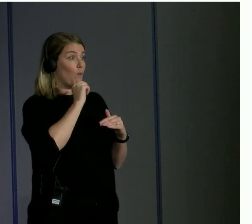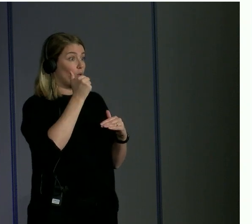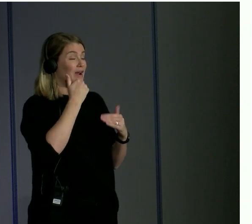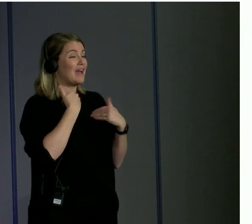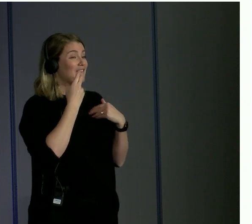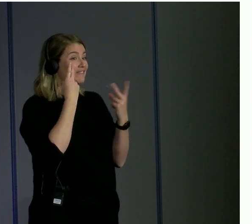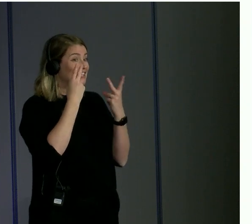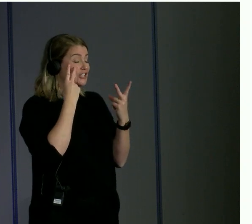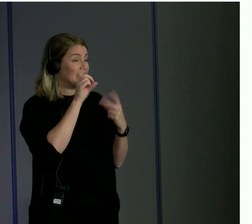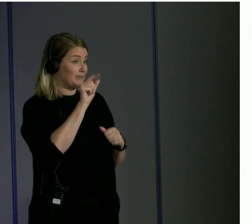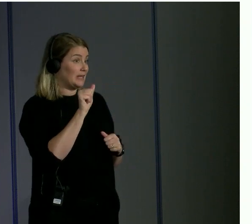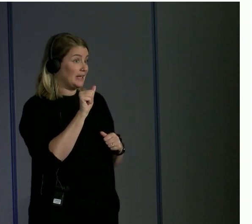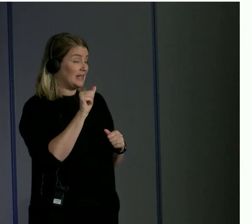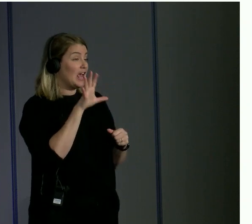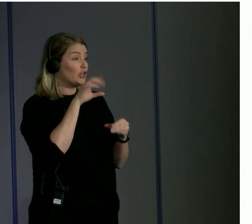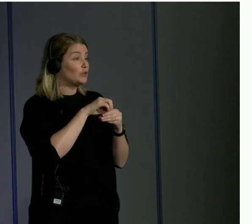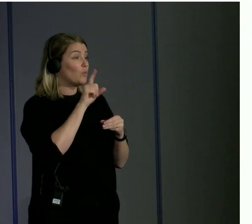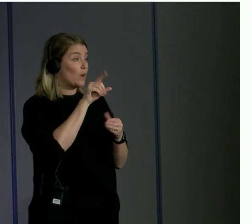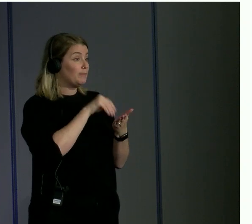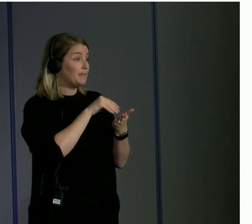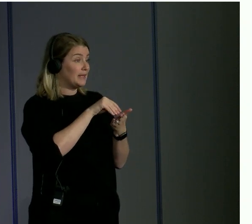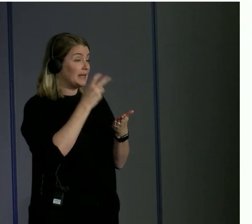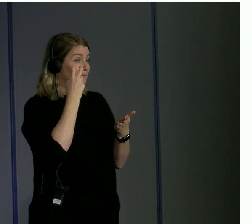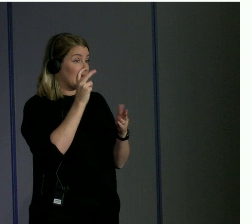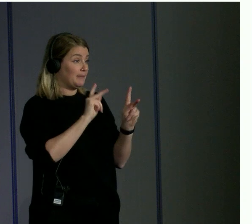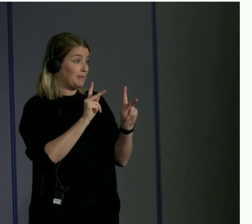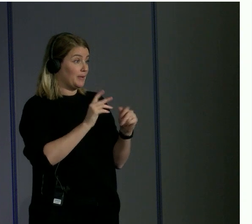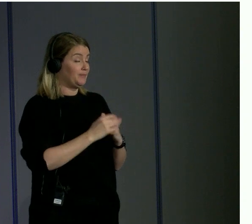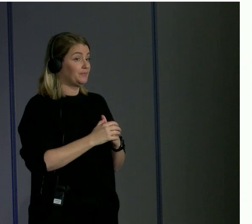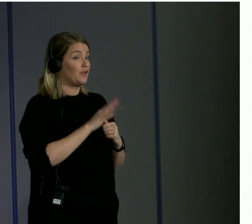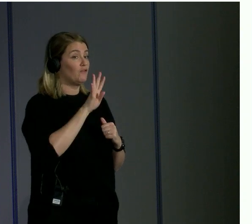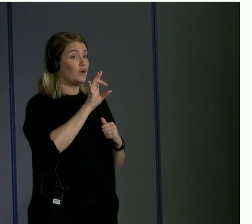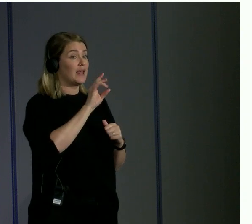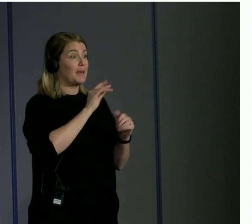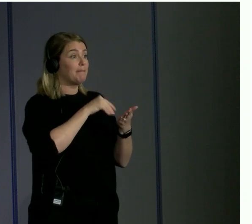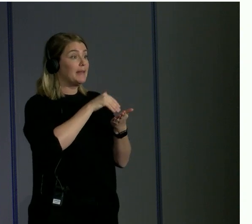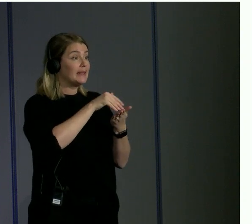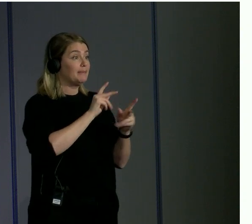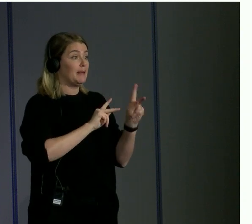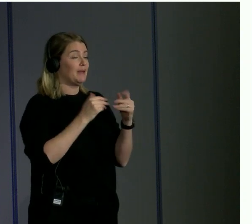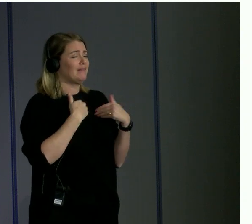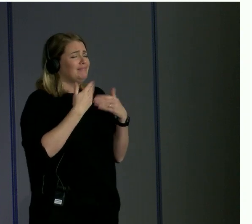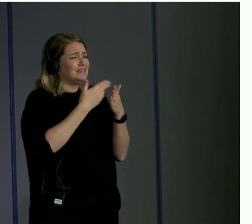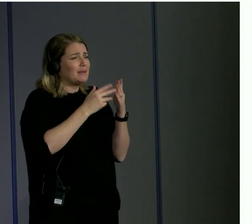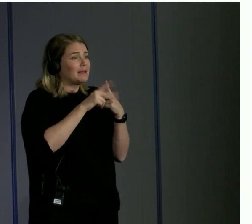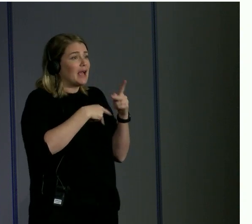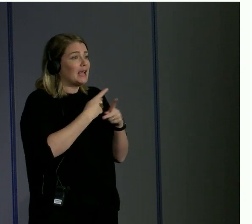this includes one million blind people. 48 million people have some form of hearing impairment.